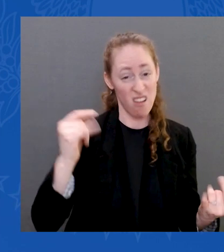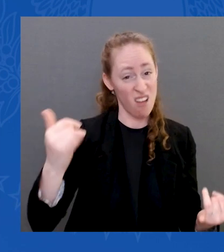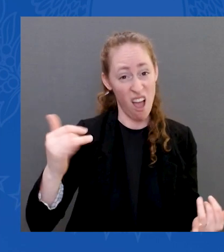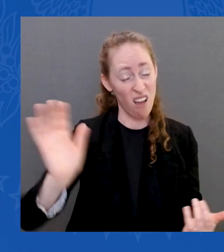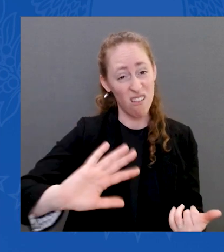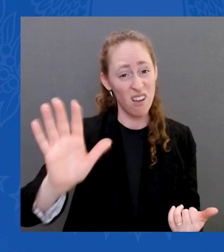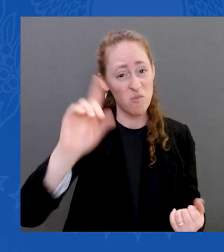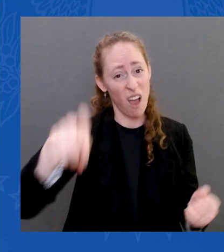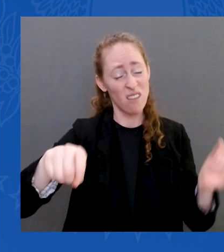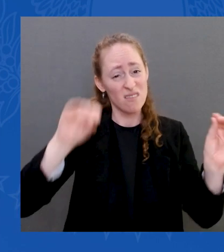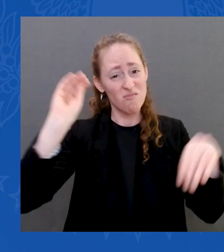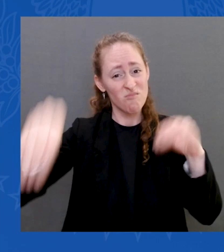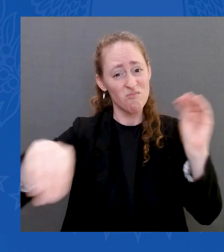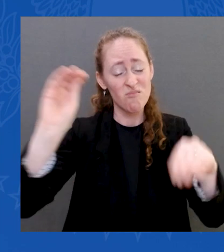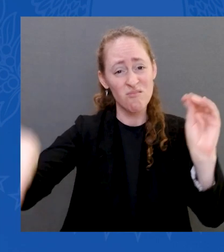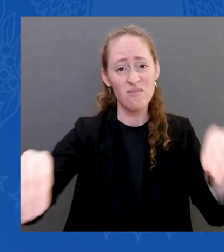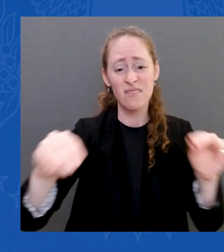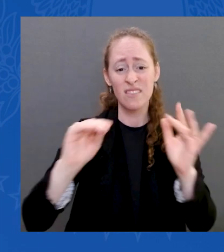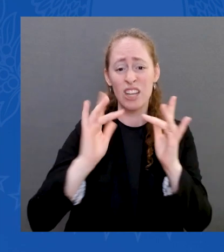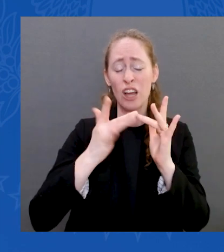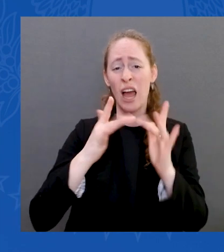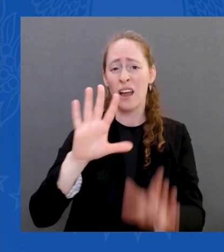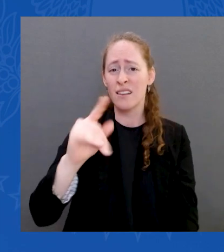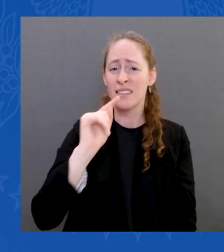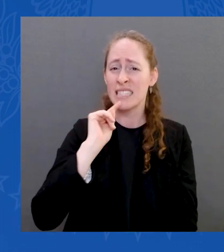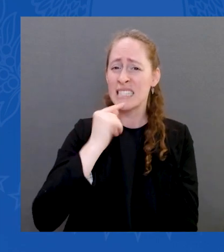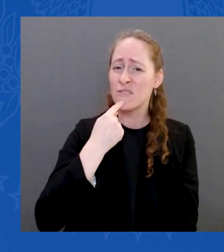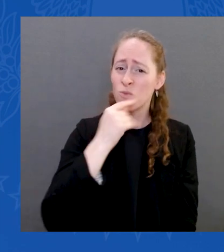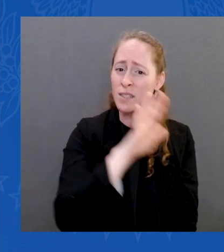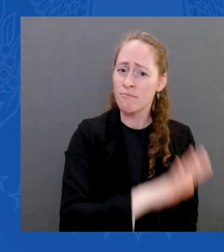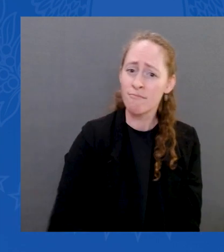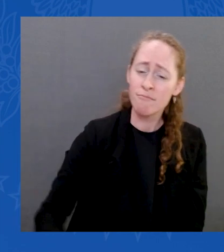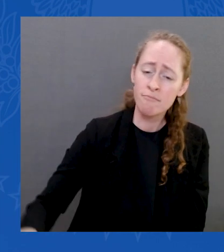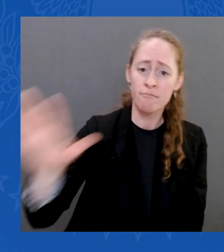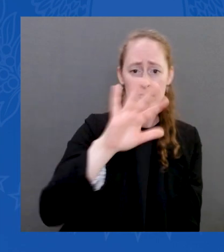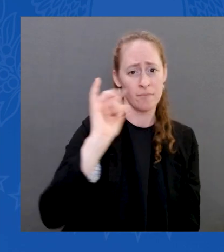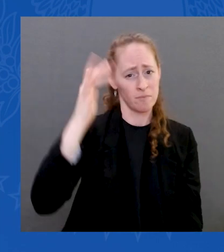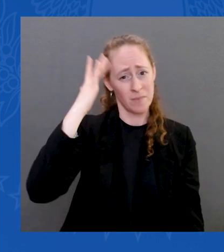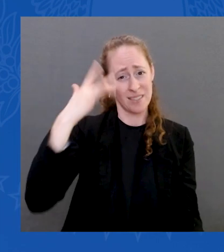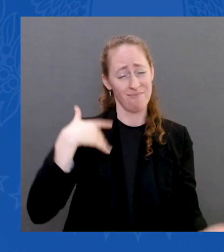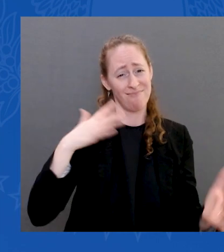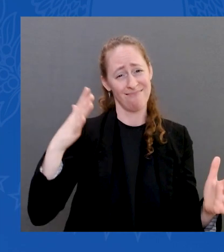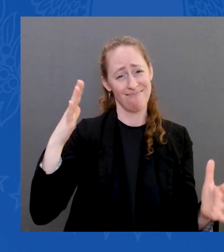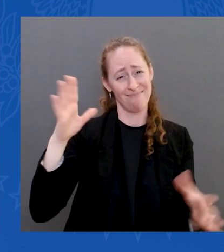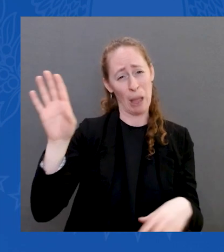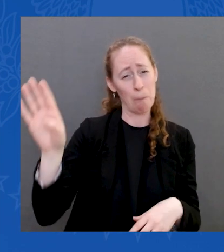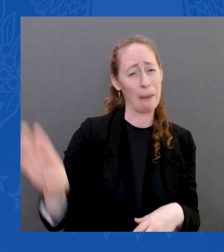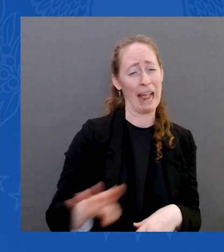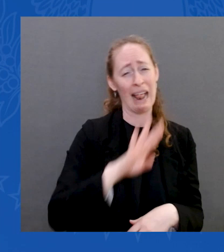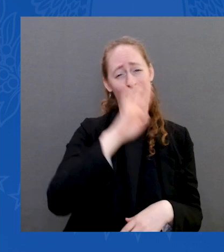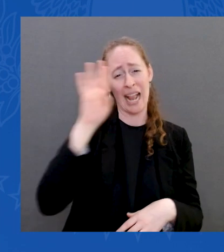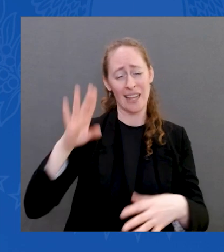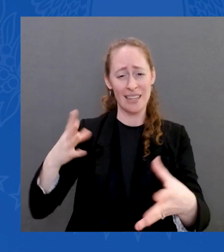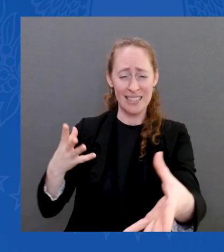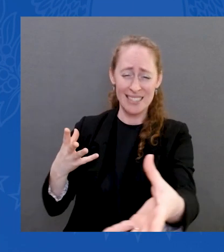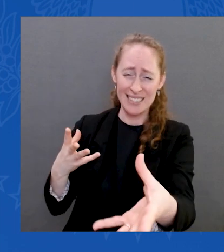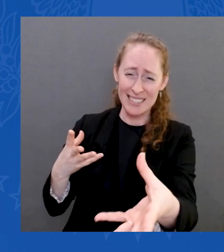That's why we're spending tens of billions to make sure that we have high-speed Internet available to everyone -- rural America, inner-city America,